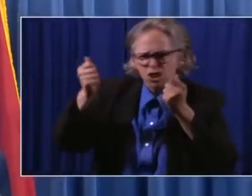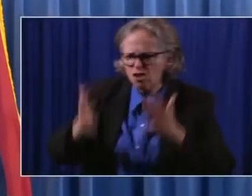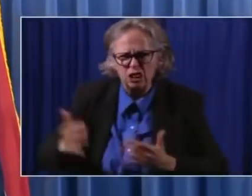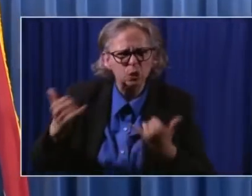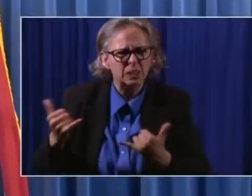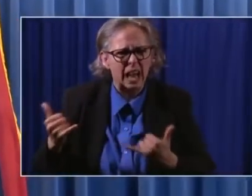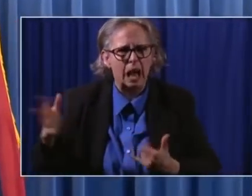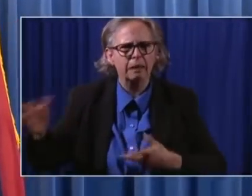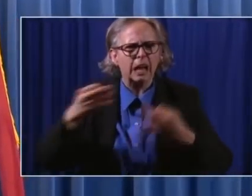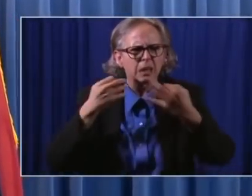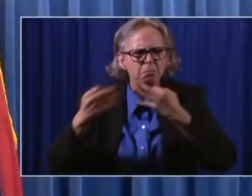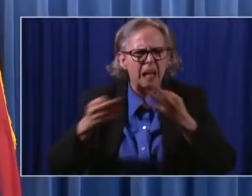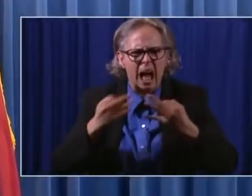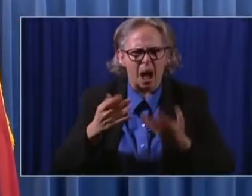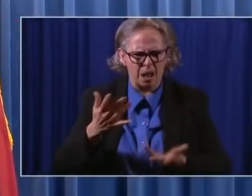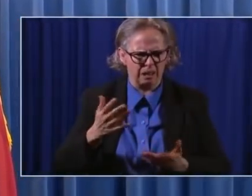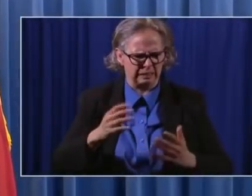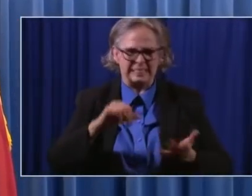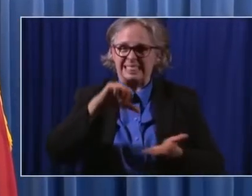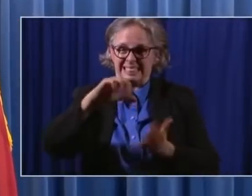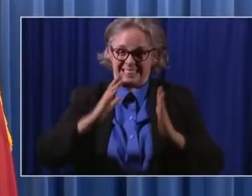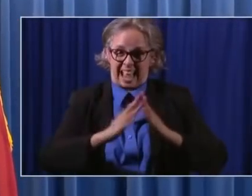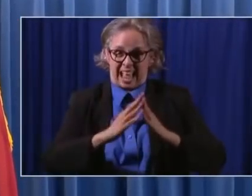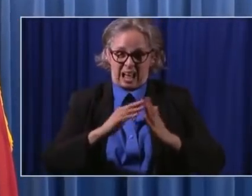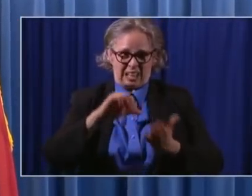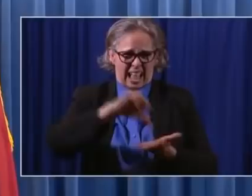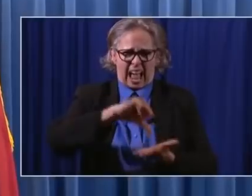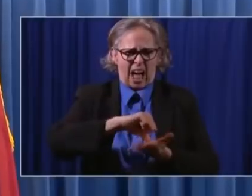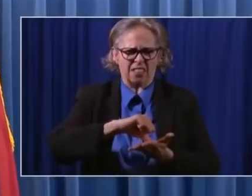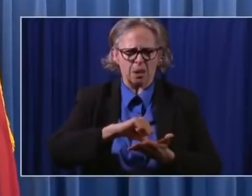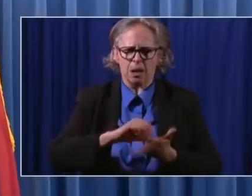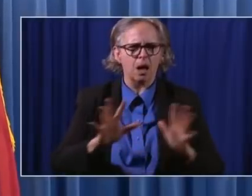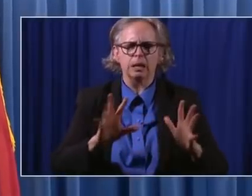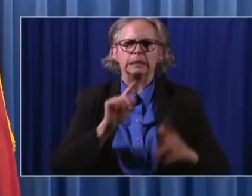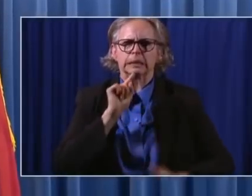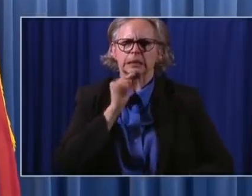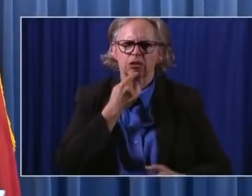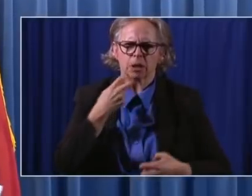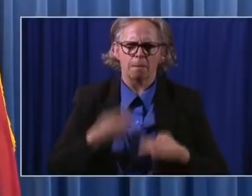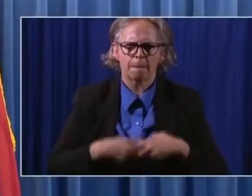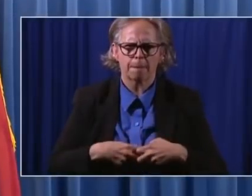AS I TALK TO THE HEALTH DIRECTOR TODAY, THE HEALTH DIRECTOR DESCRIBED THE AREA DOWNTOWN.